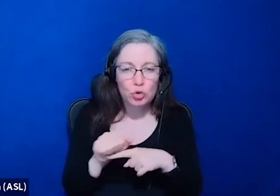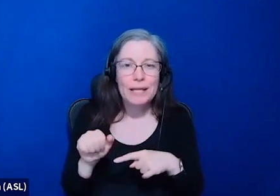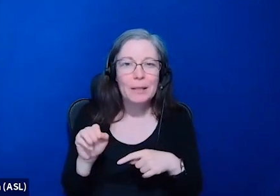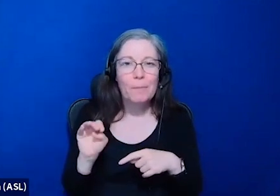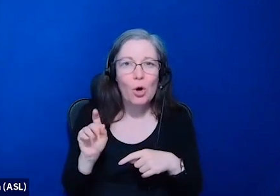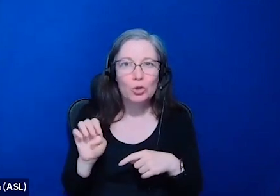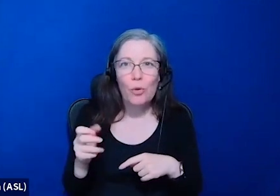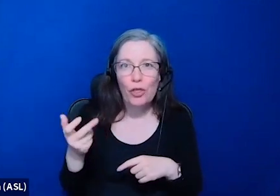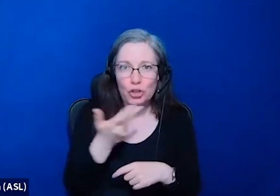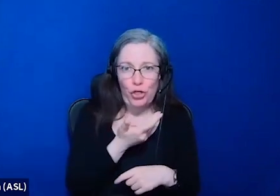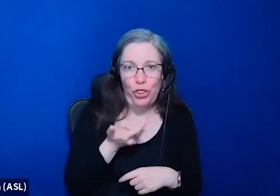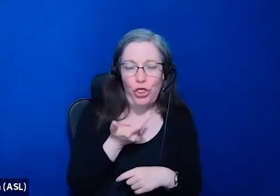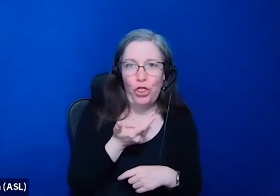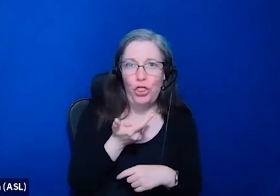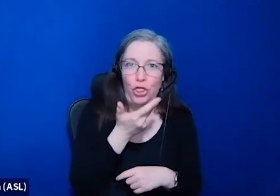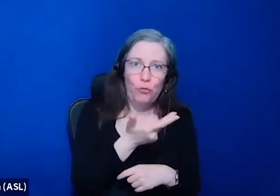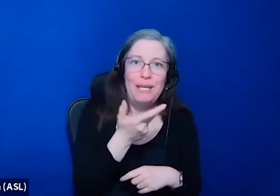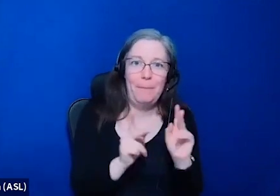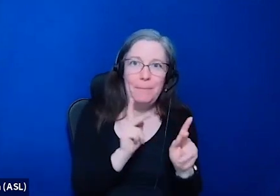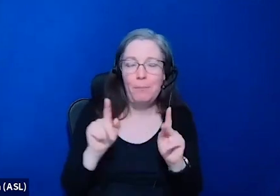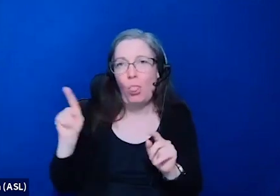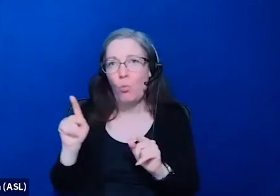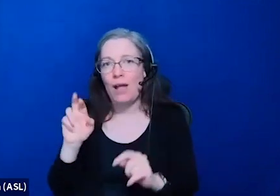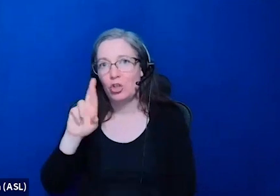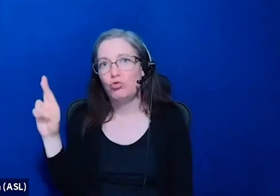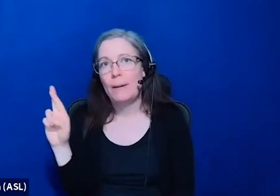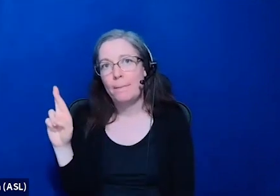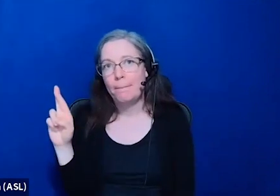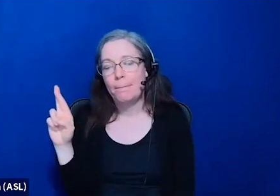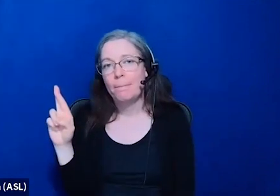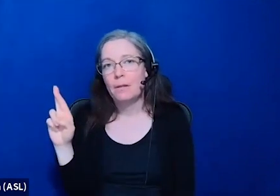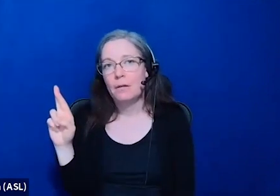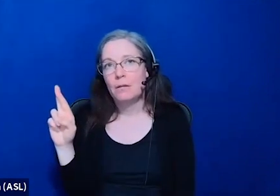I want to point out to the far right, Dr. Guillaume Weerts,